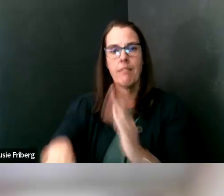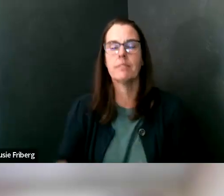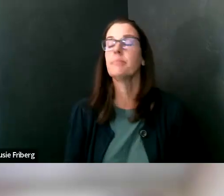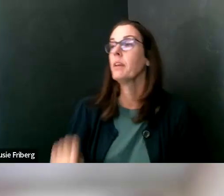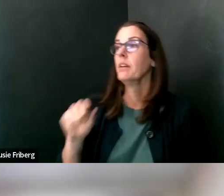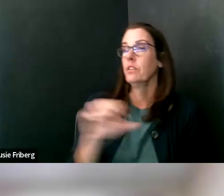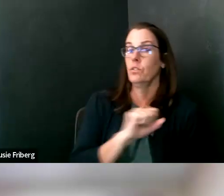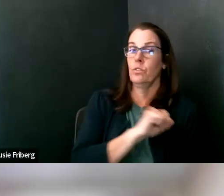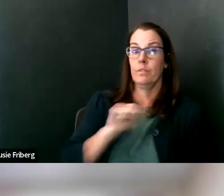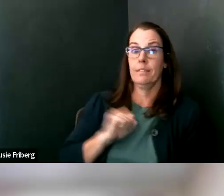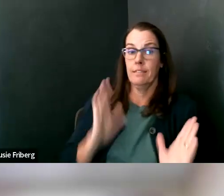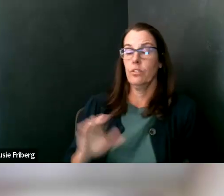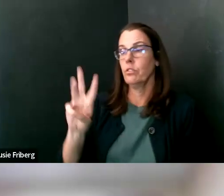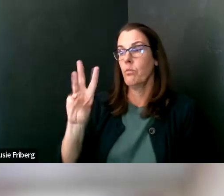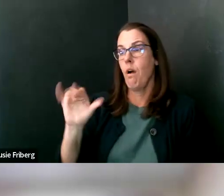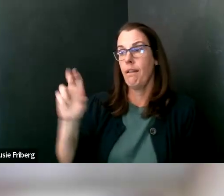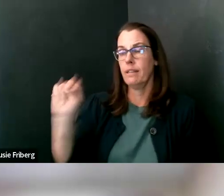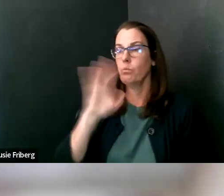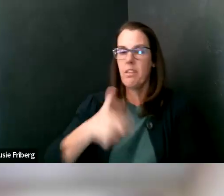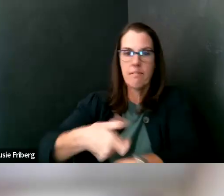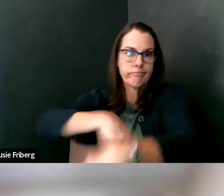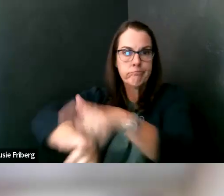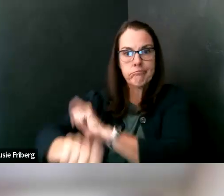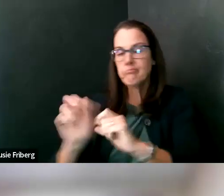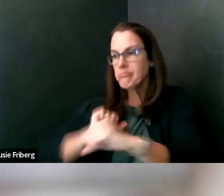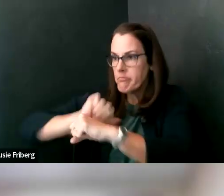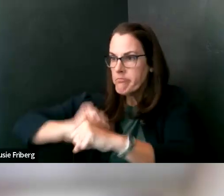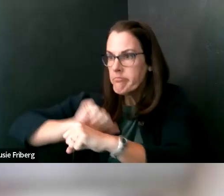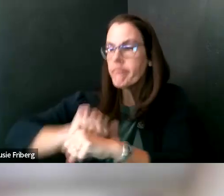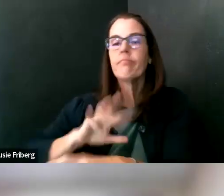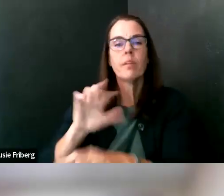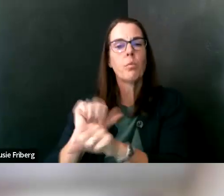rolled up his sleeves. He's getting to work. He's working with several senators across the caucus.